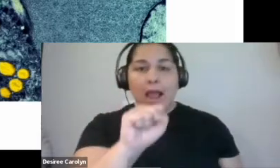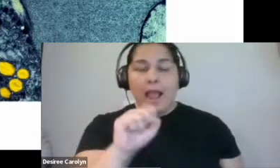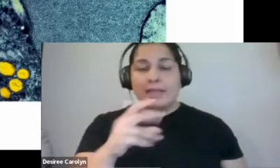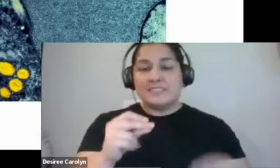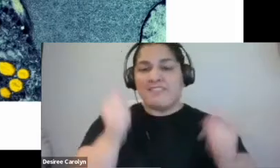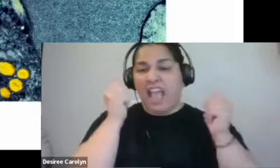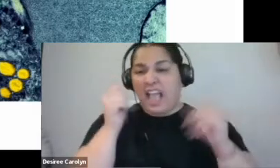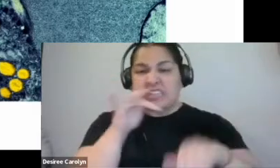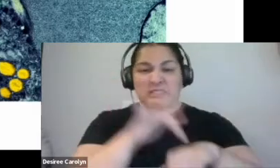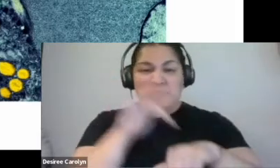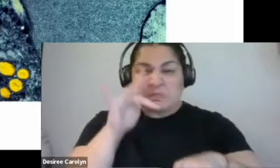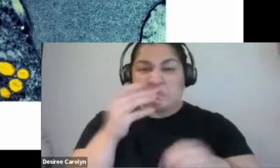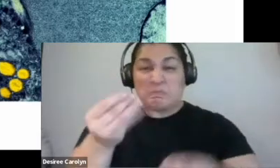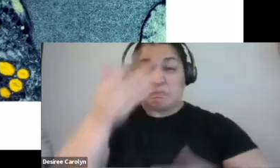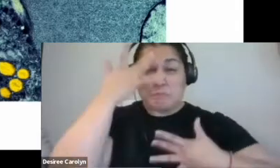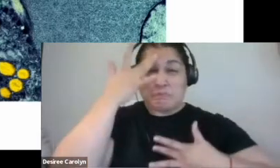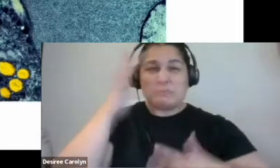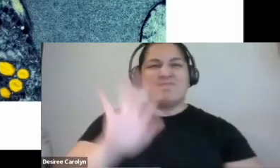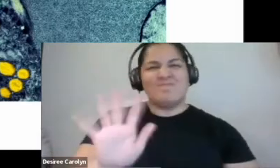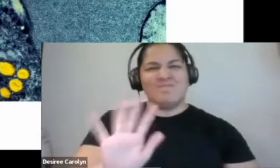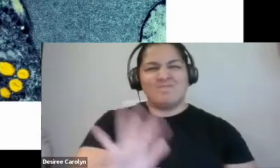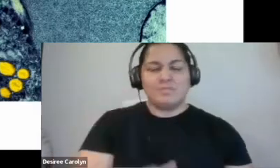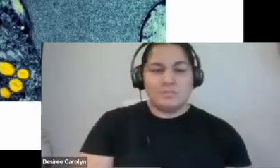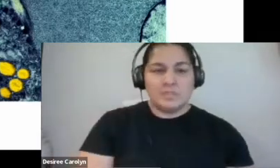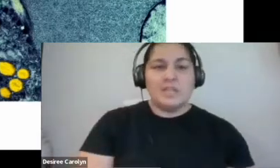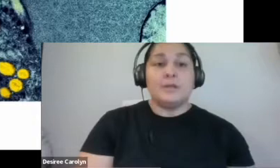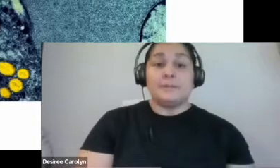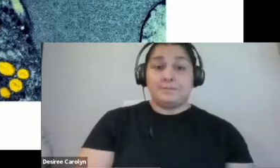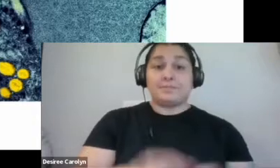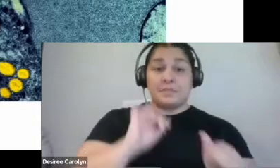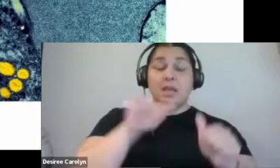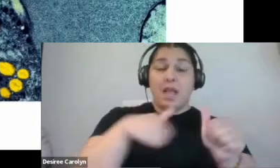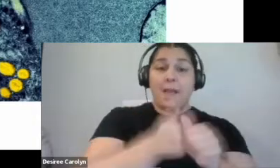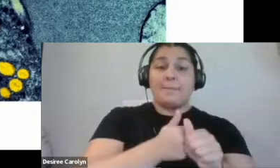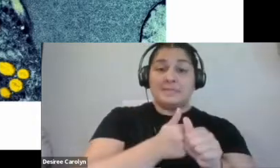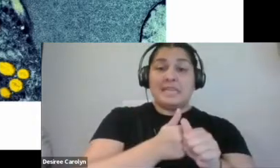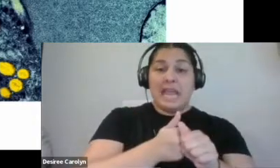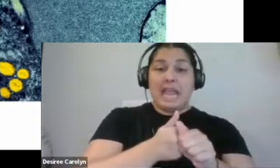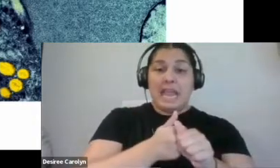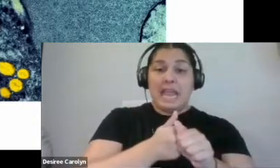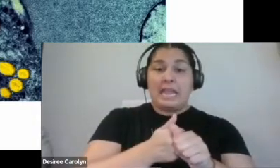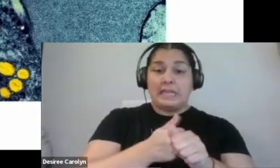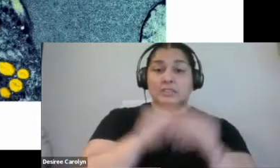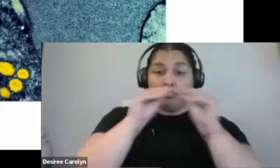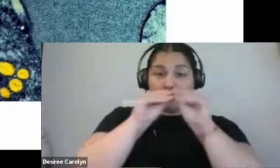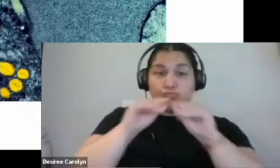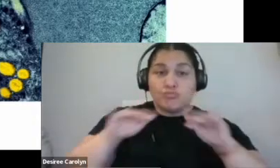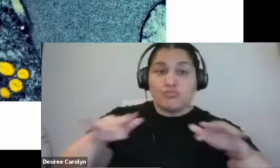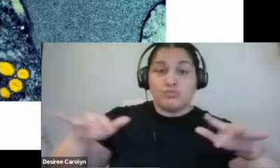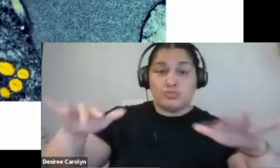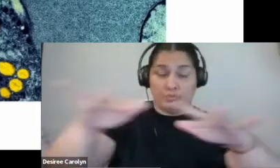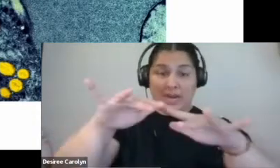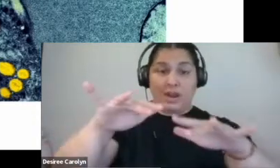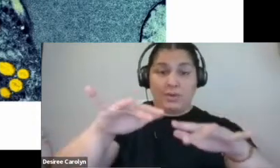Some updates in transmission, there's a case report from Stanford that suggests non-sexual